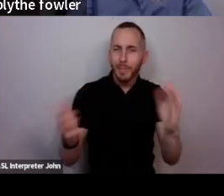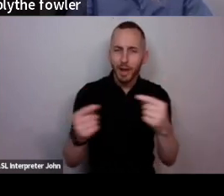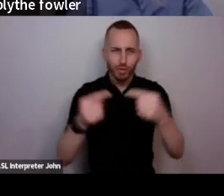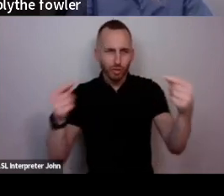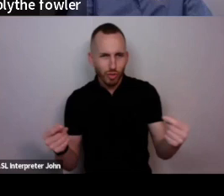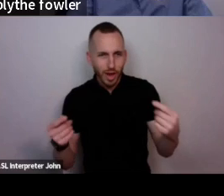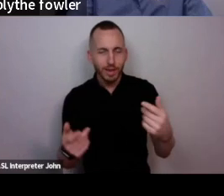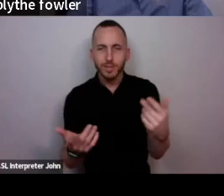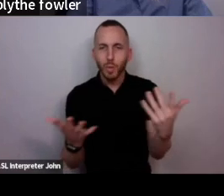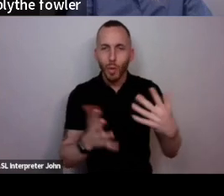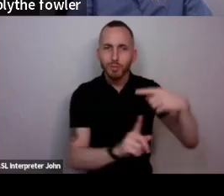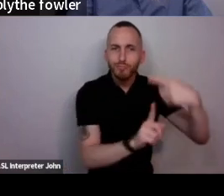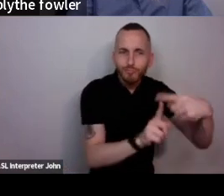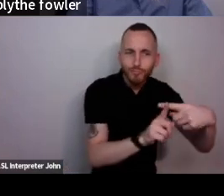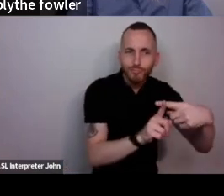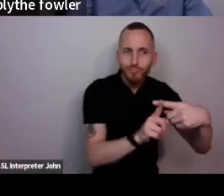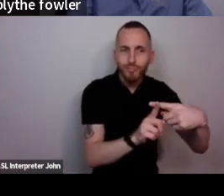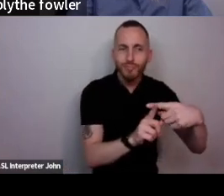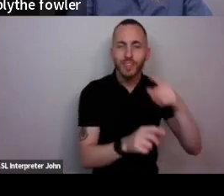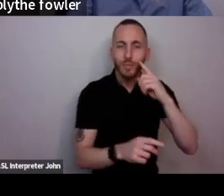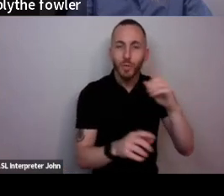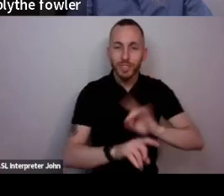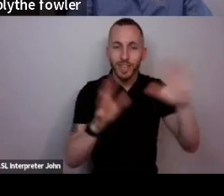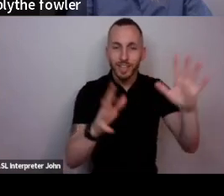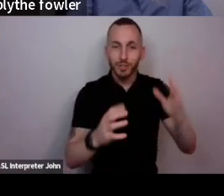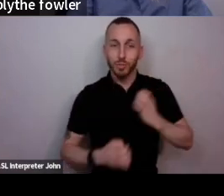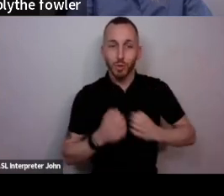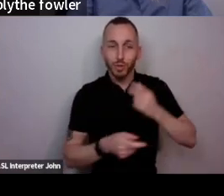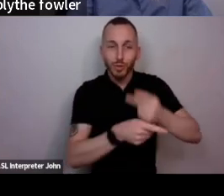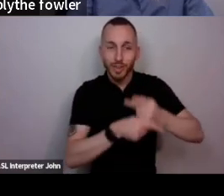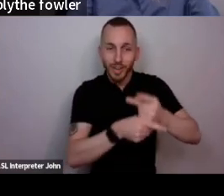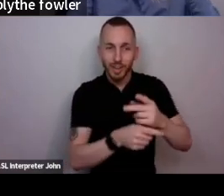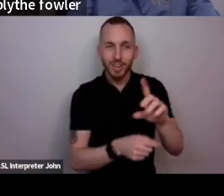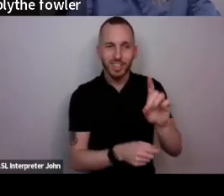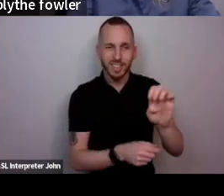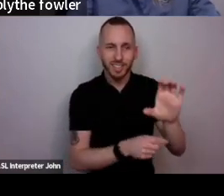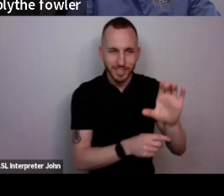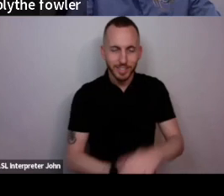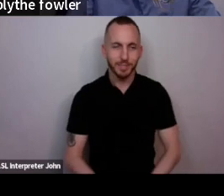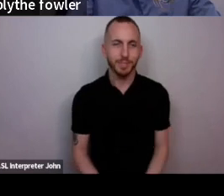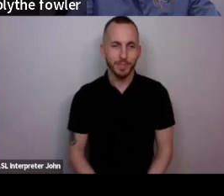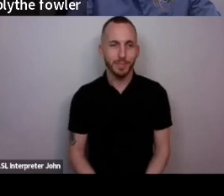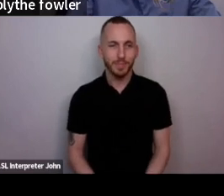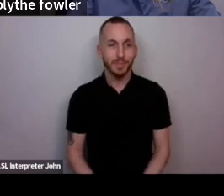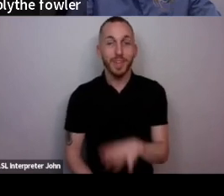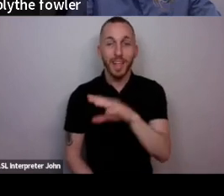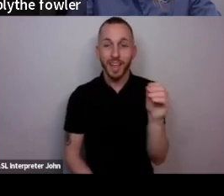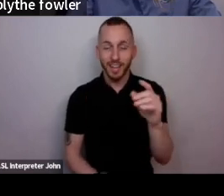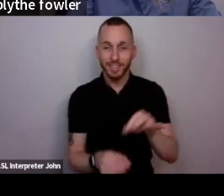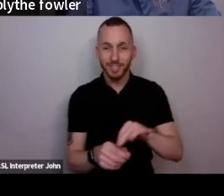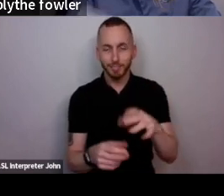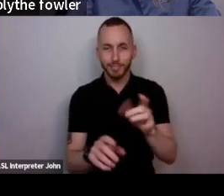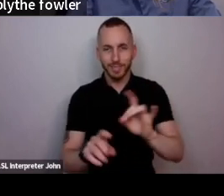of disaster emotional care or "DEC" and disaster spiritual care or "DSC".